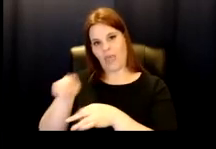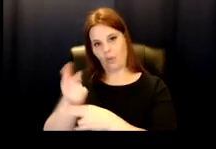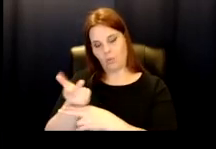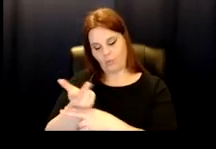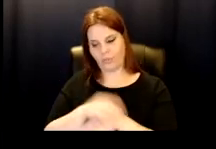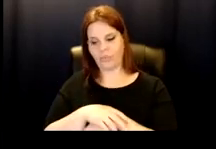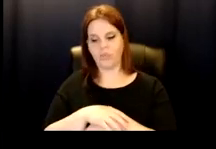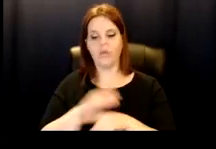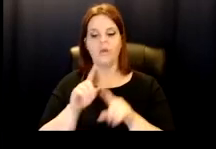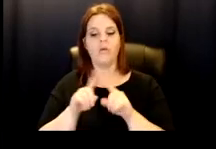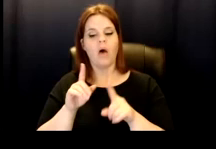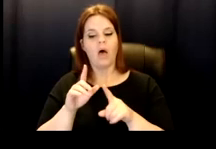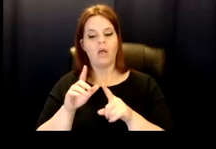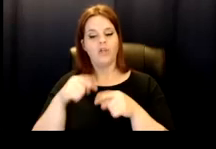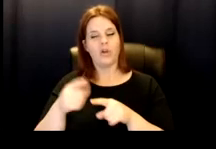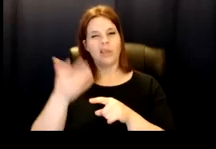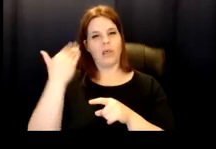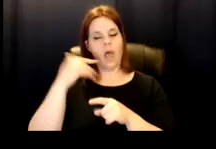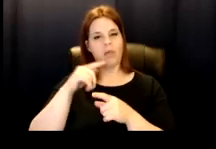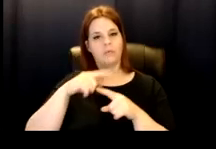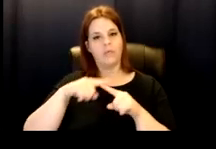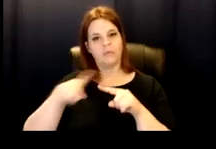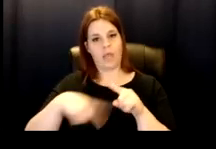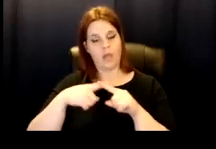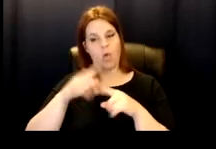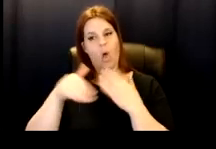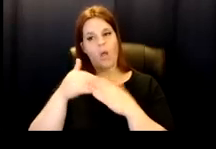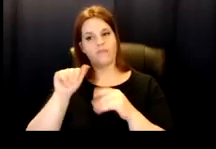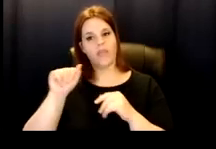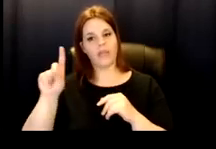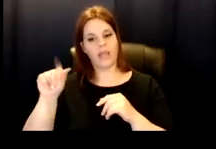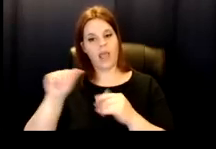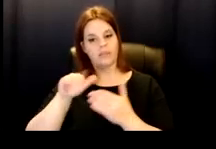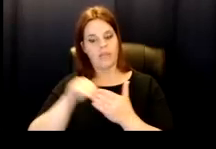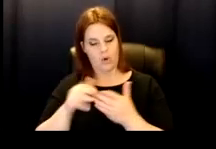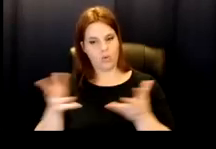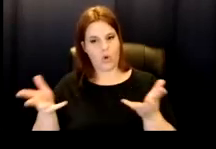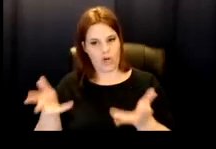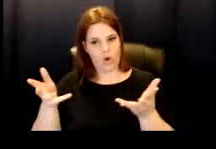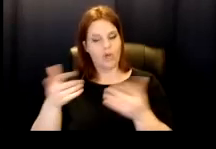ADA Centers were instructed to work very hard to make additional culturally competent materials